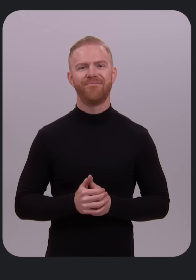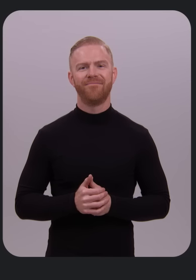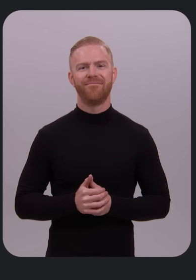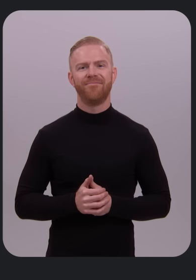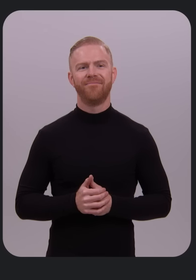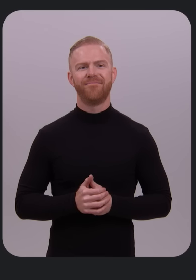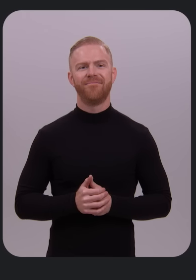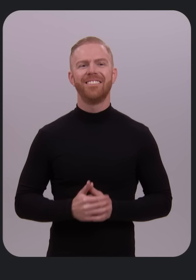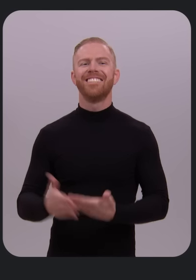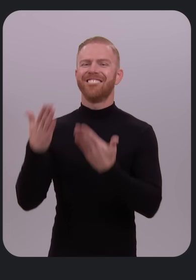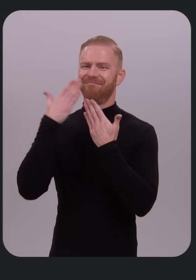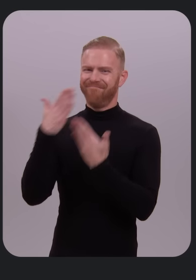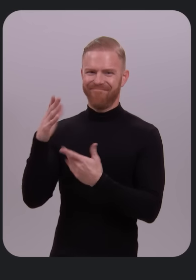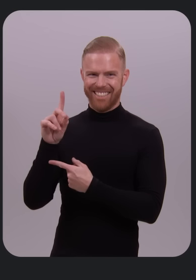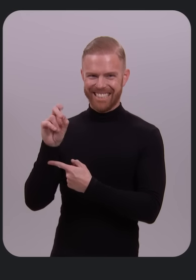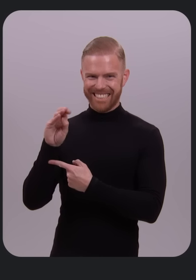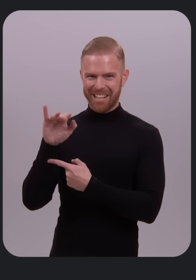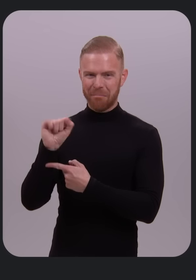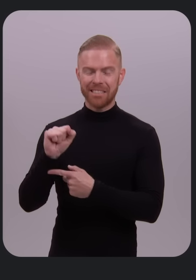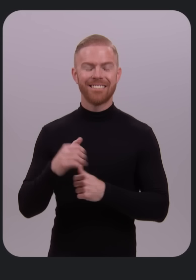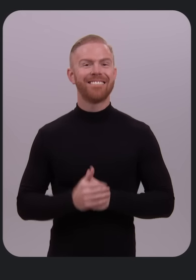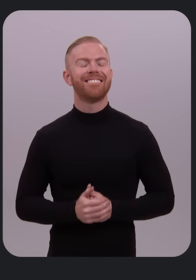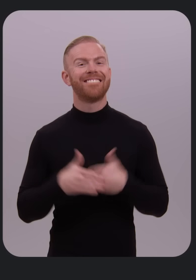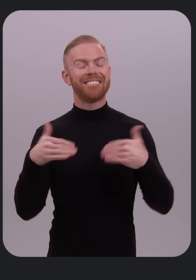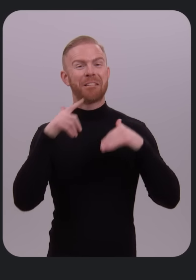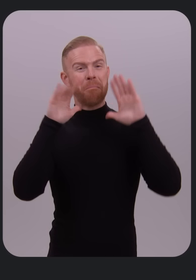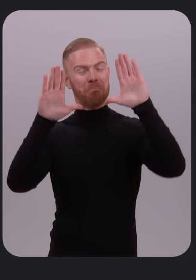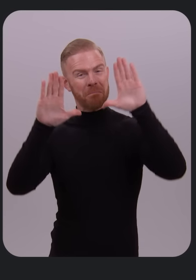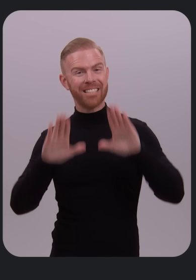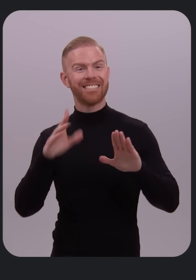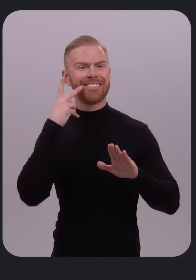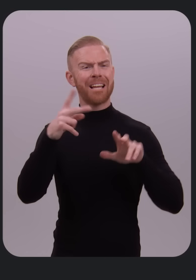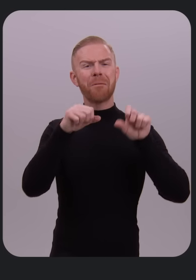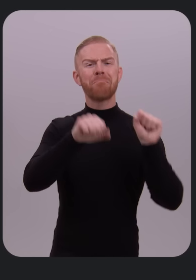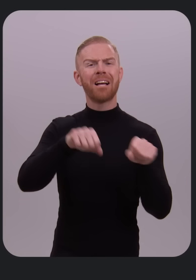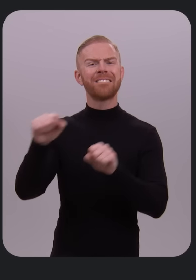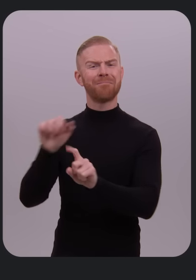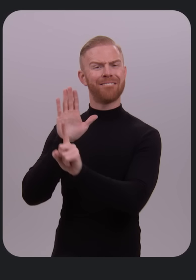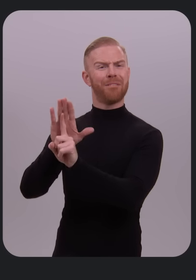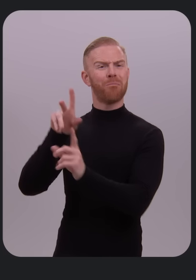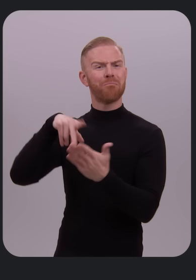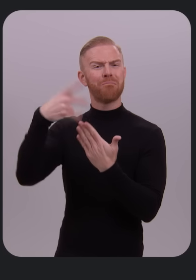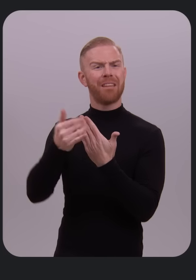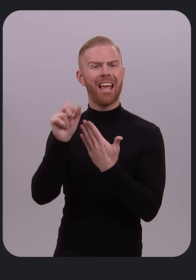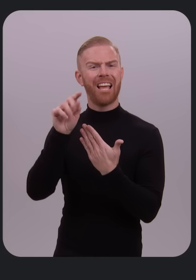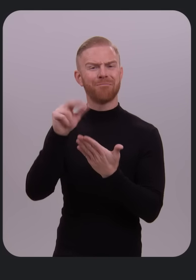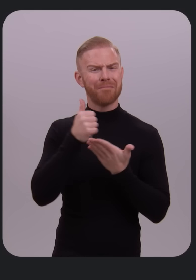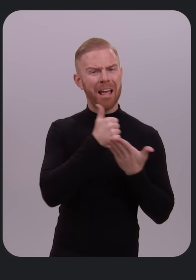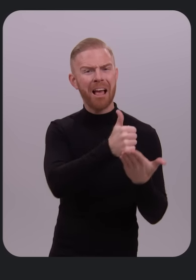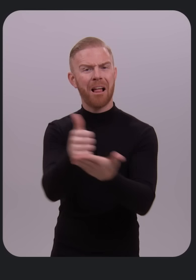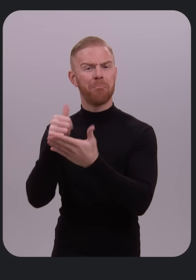Thanks, Demis. It's amazing to see the possibilities for Project Astra to help with accessibility.